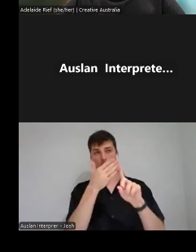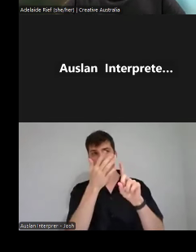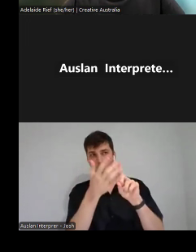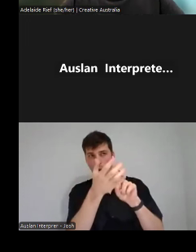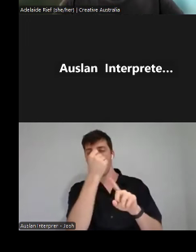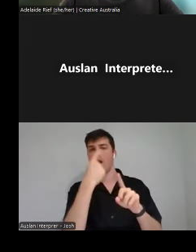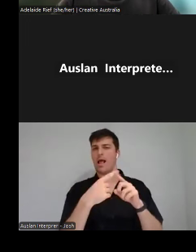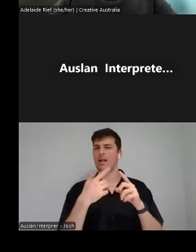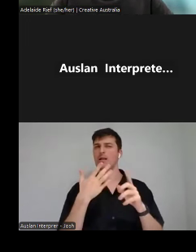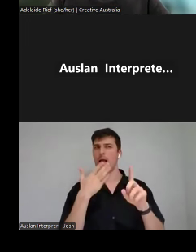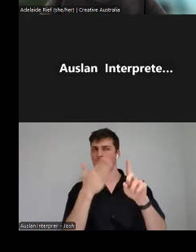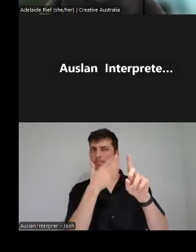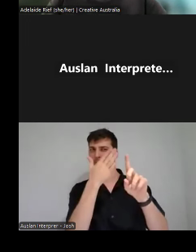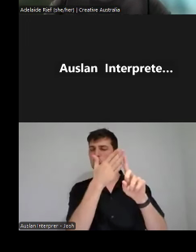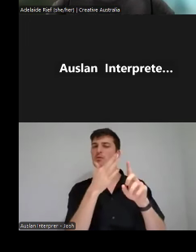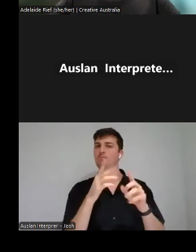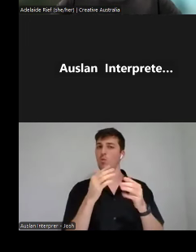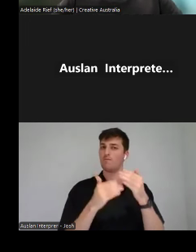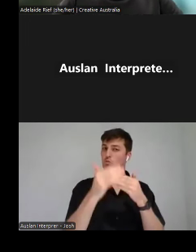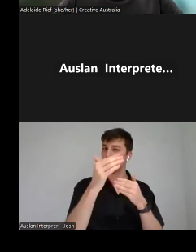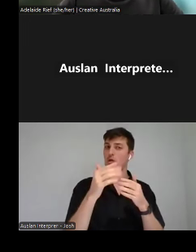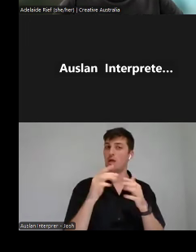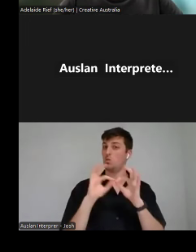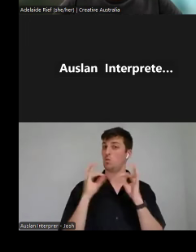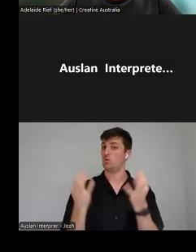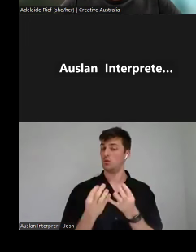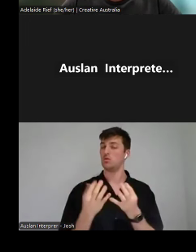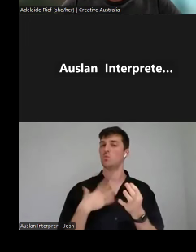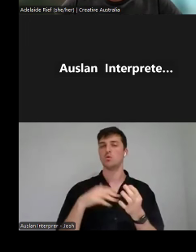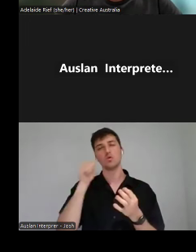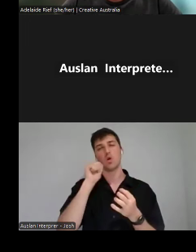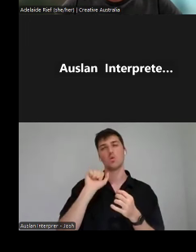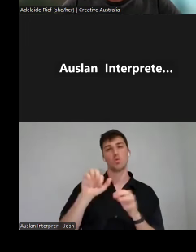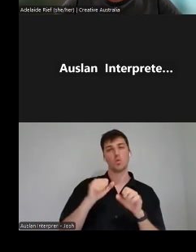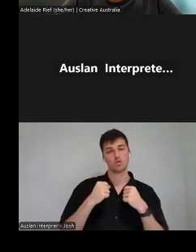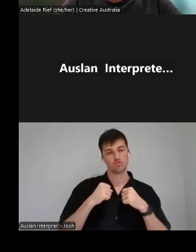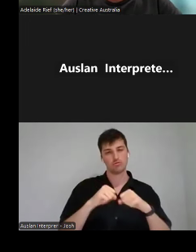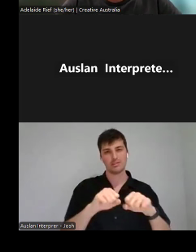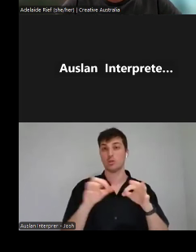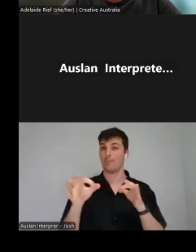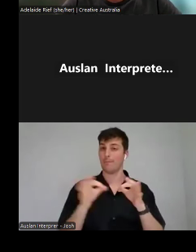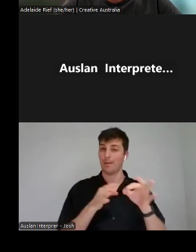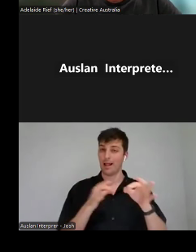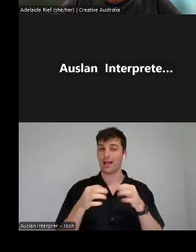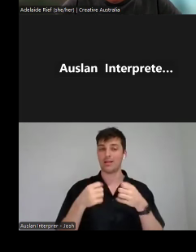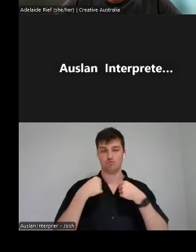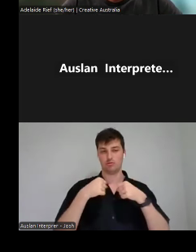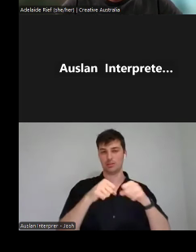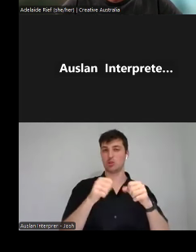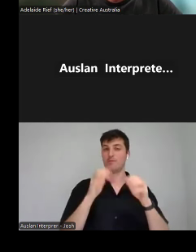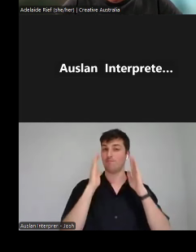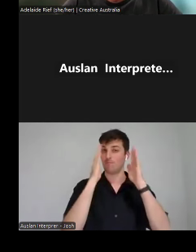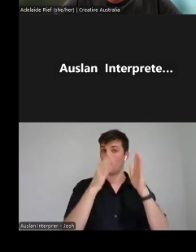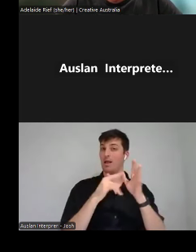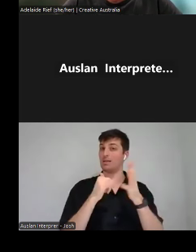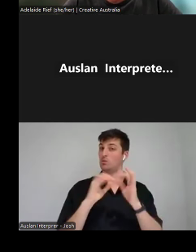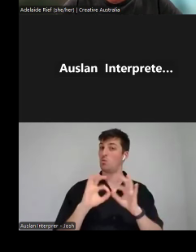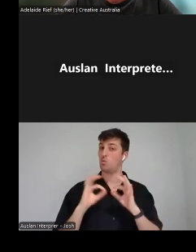really wanting to understand your strategic plan, your strategic focus as an organisation. And we